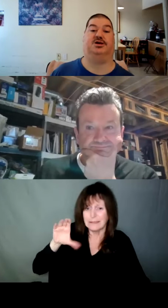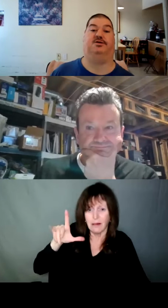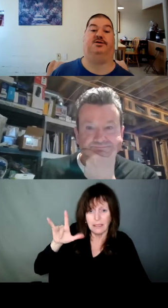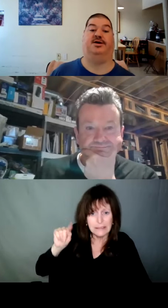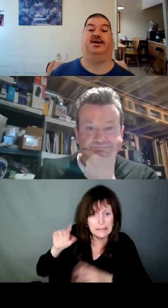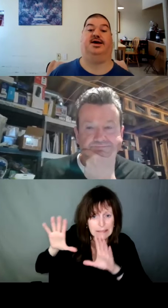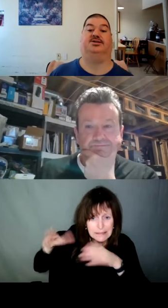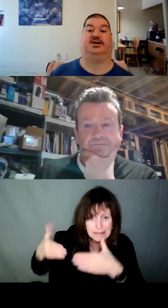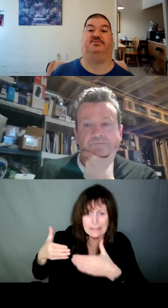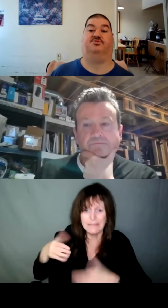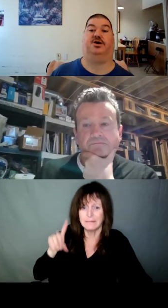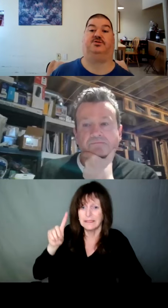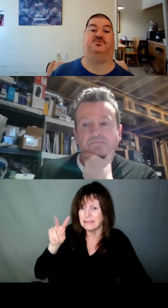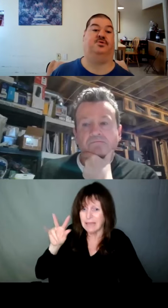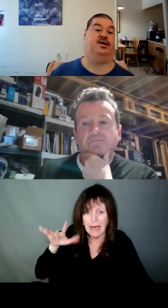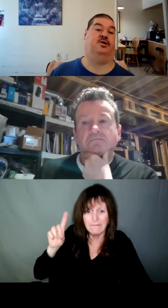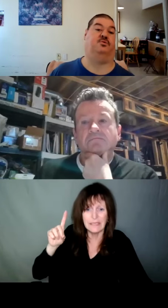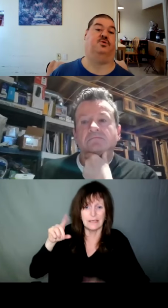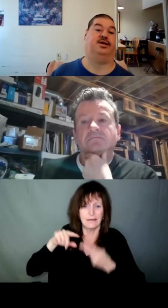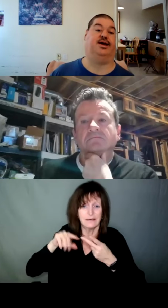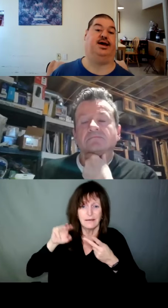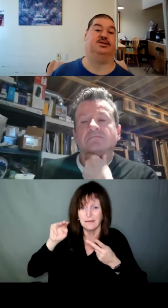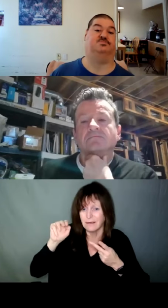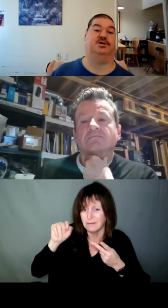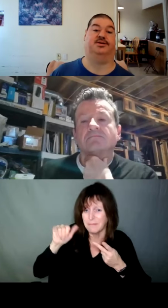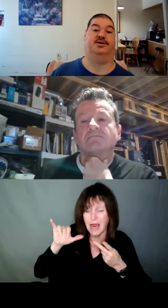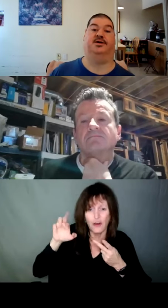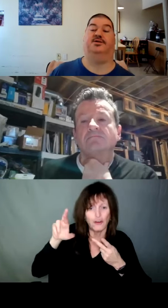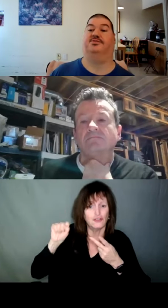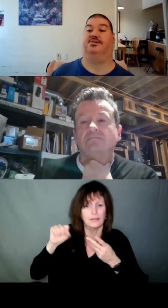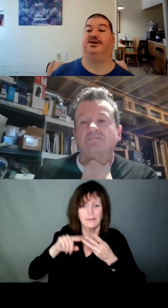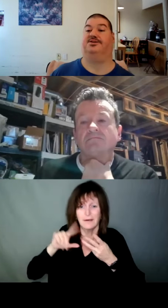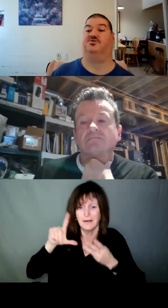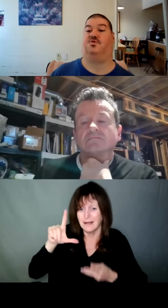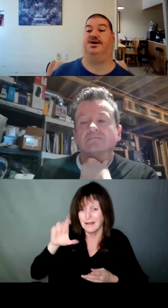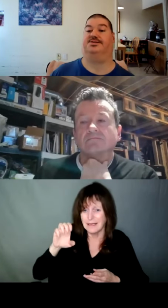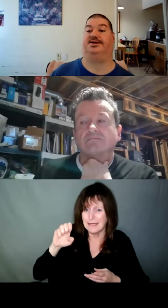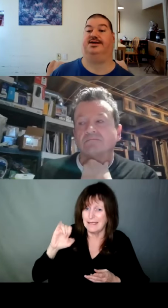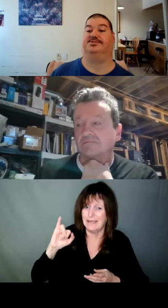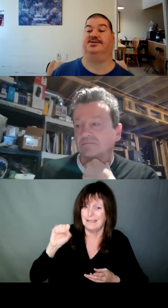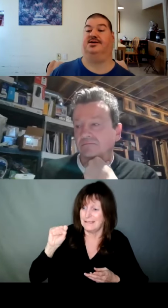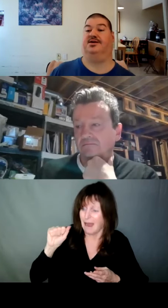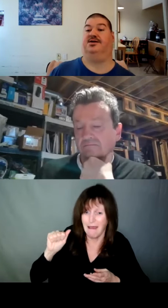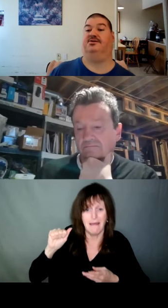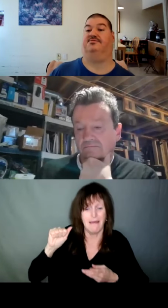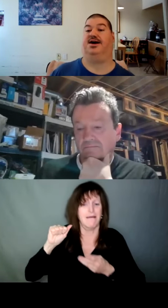, the CILT team , Rebecca, Raihan Hussain,